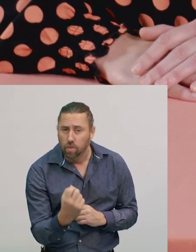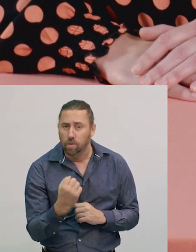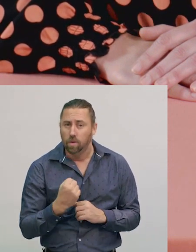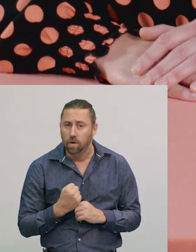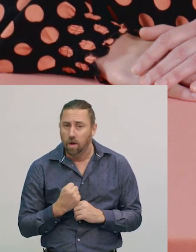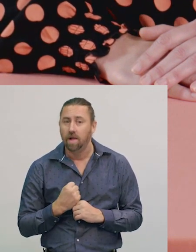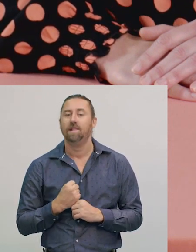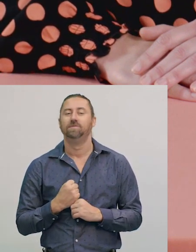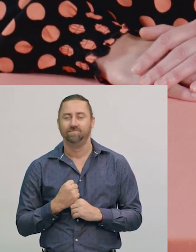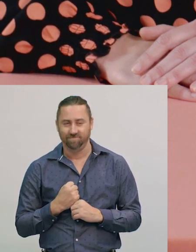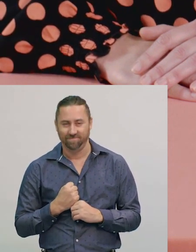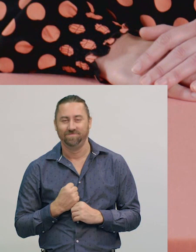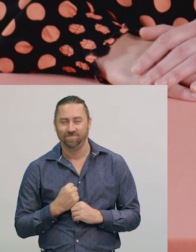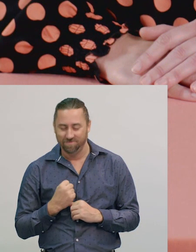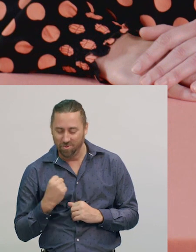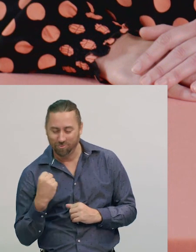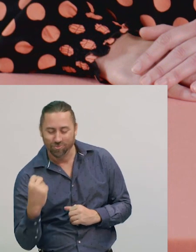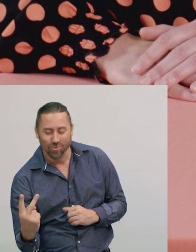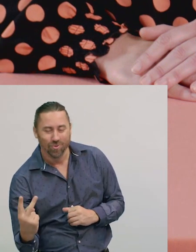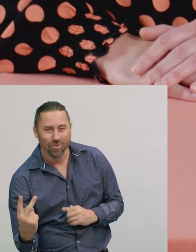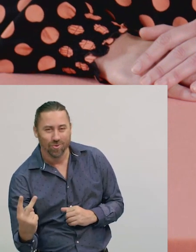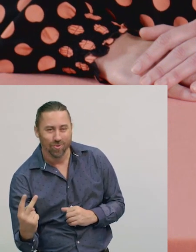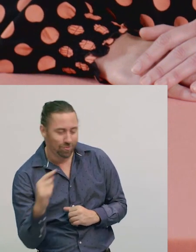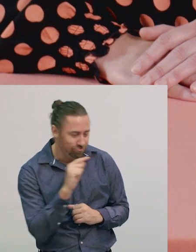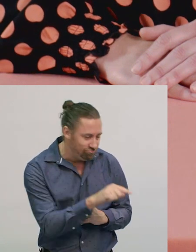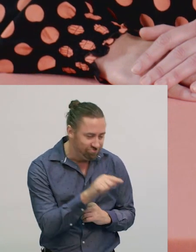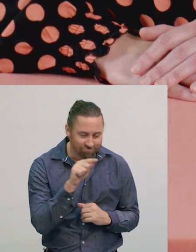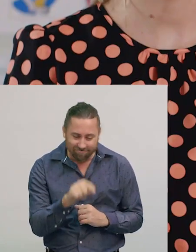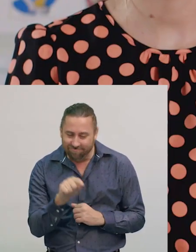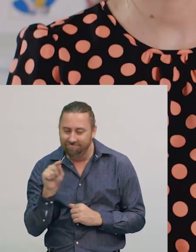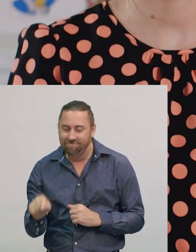and, yep, there are two pens in this container.